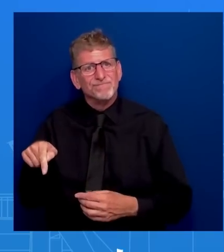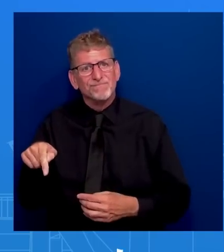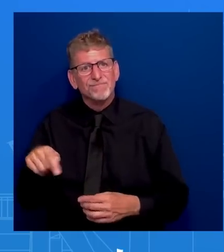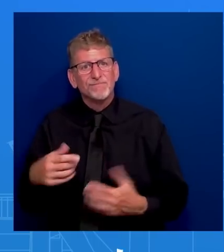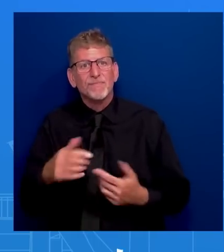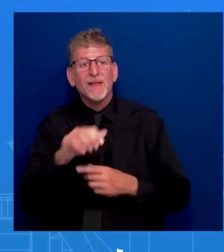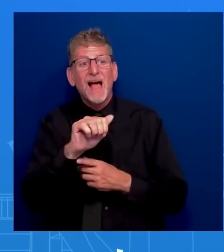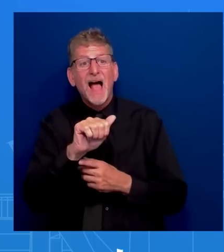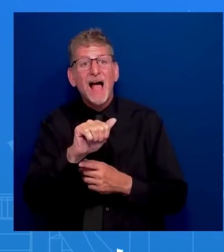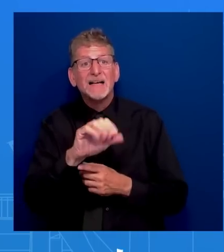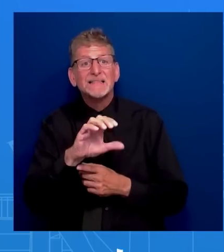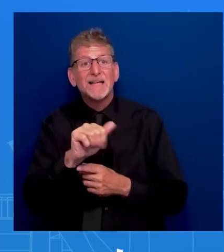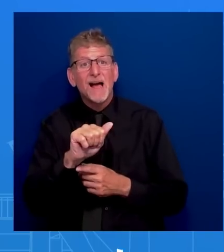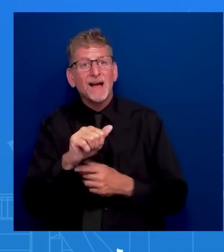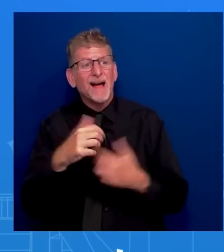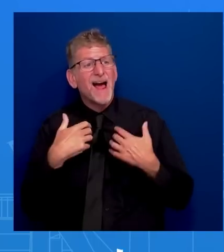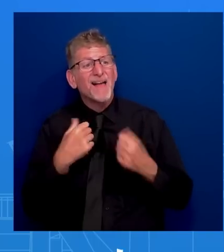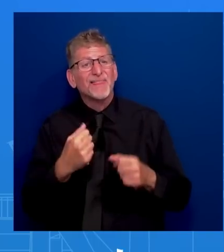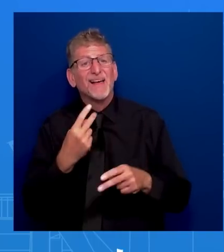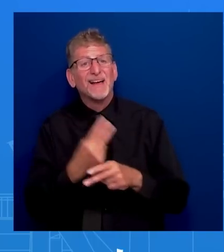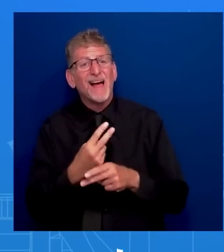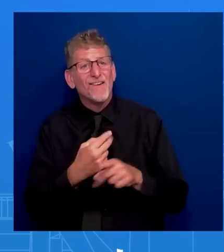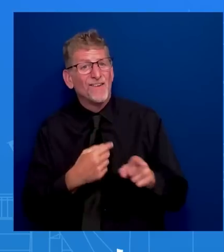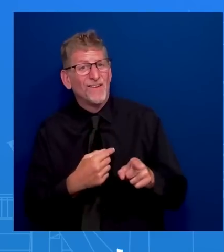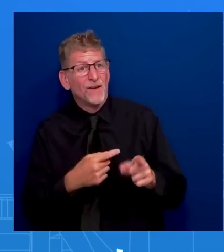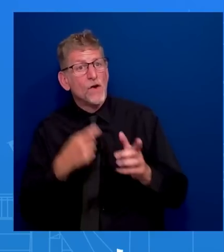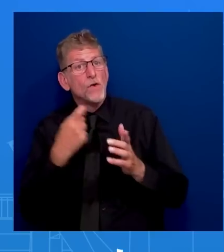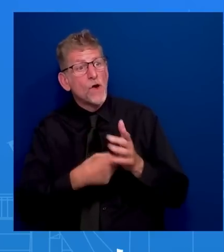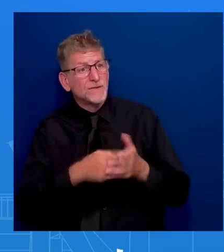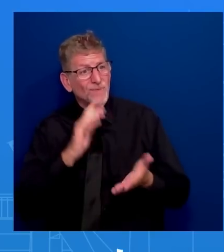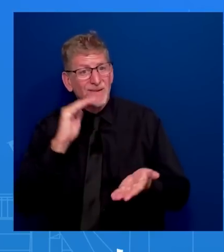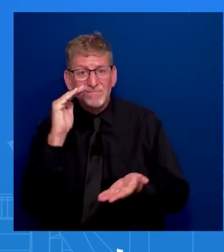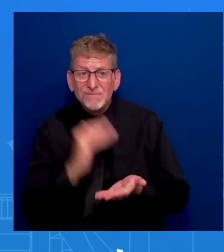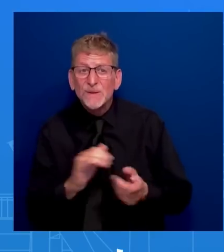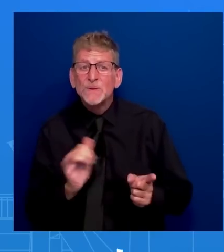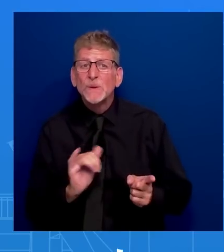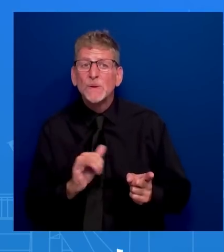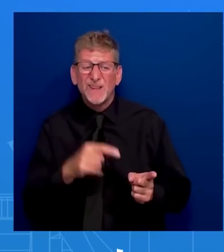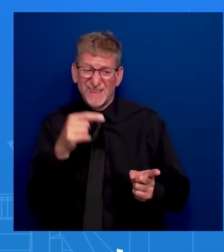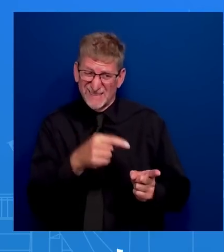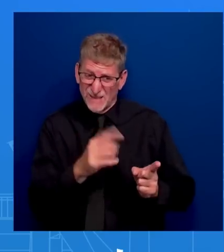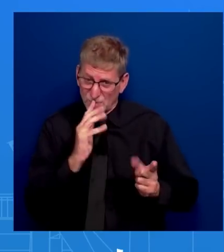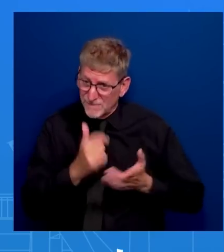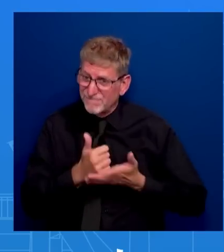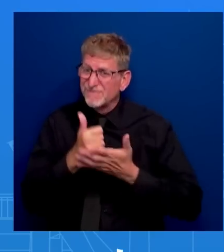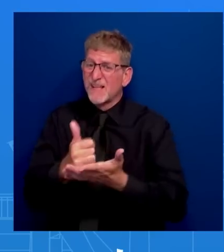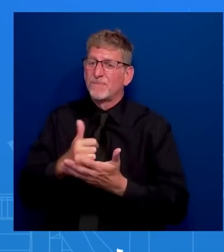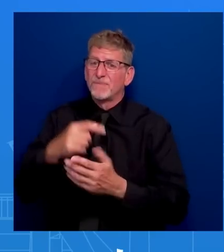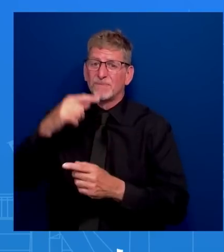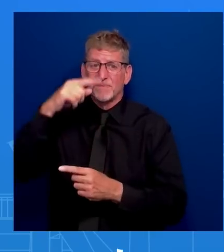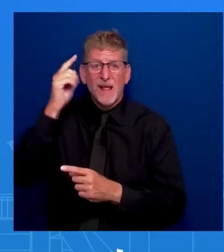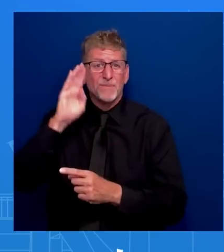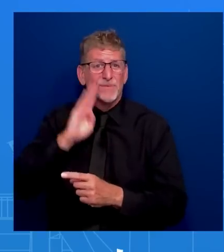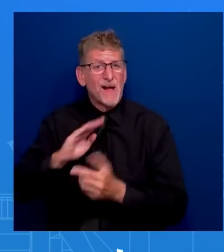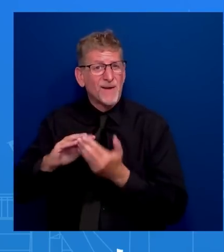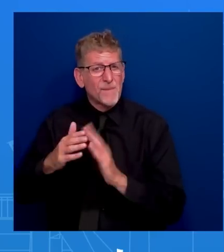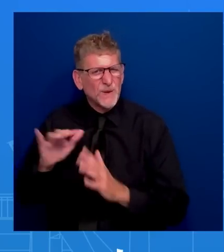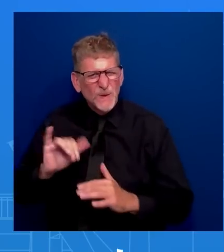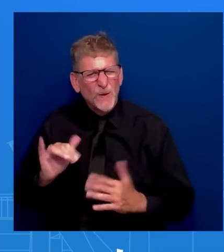That's going to make a difference in communities as well. And so, when -- and when you think about the President's economic plan more broadly,